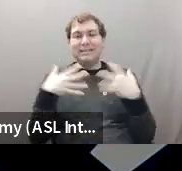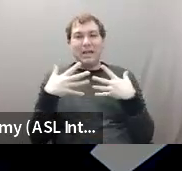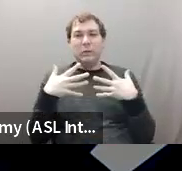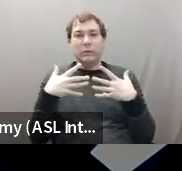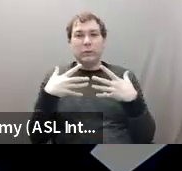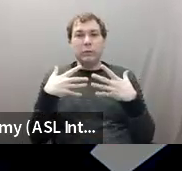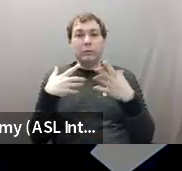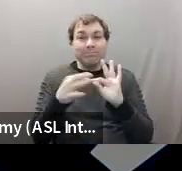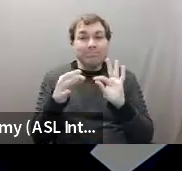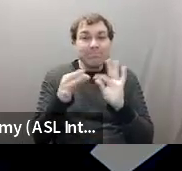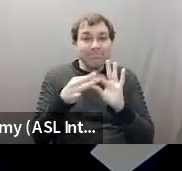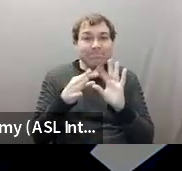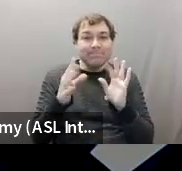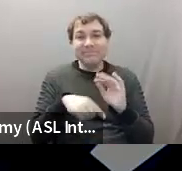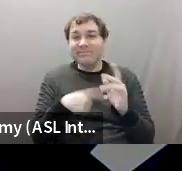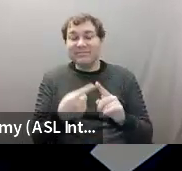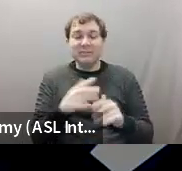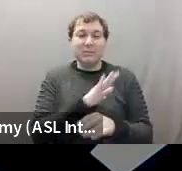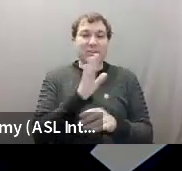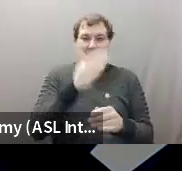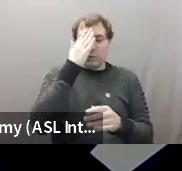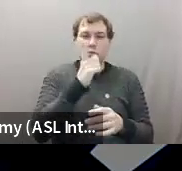james turner: And you never know who you're helping. You never know.